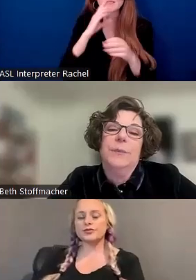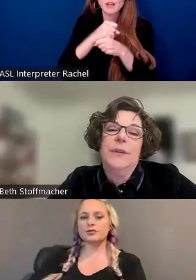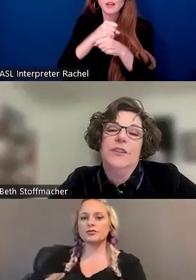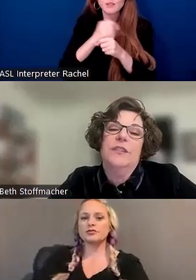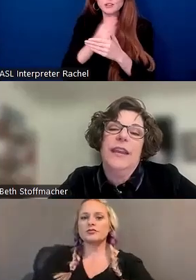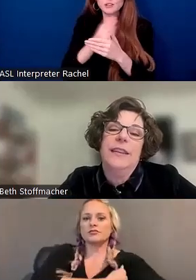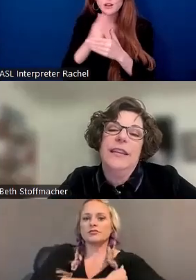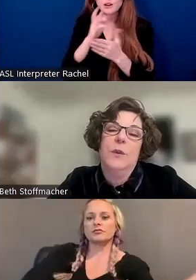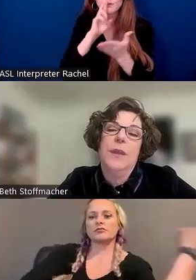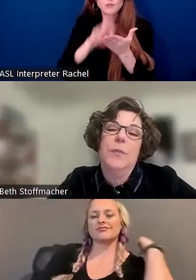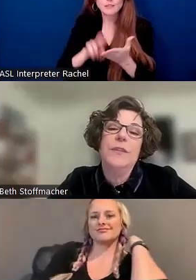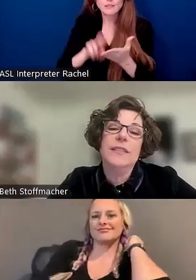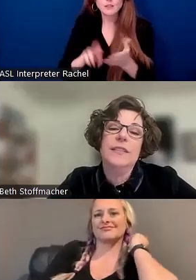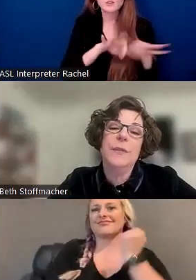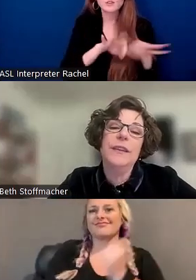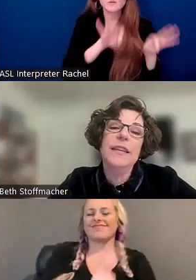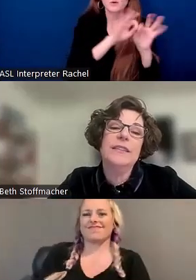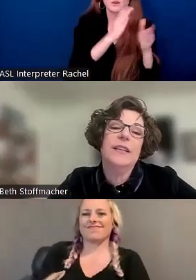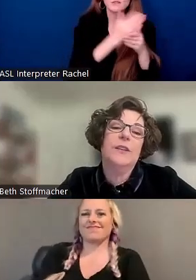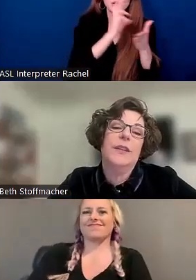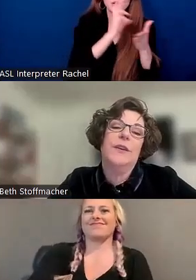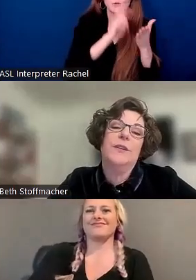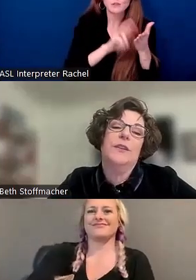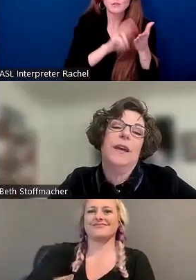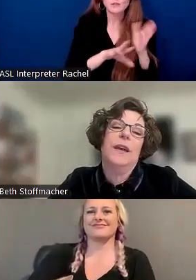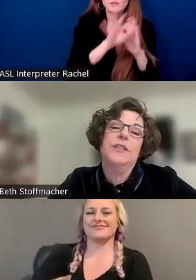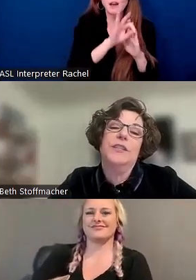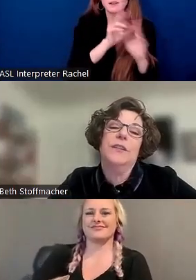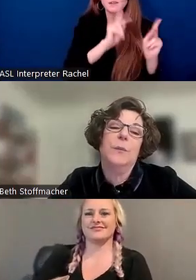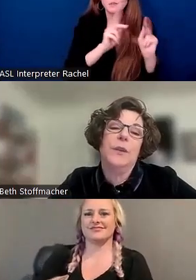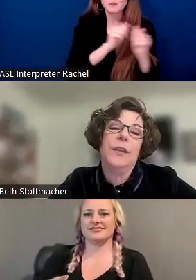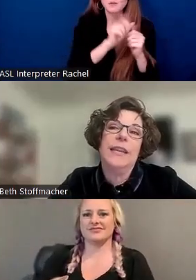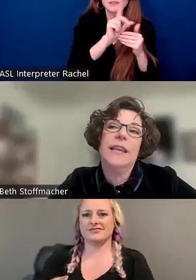research findings with people with disabilities, including those from underserved communities,